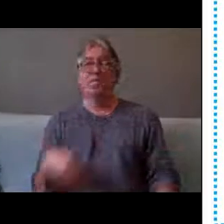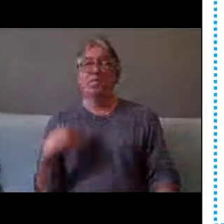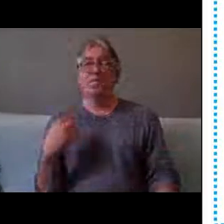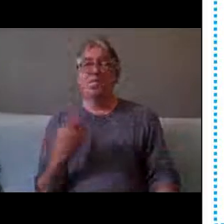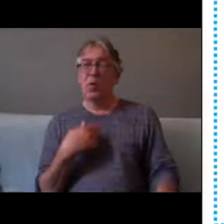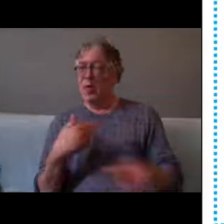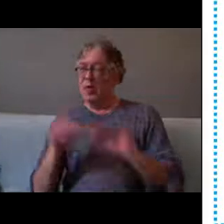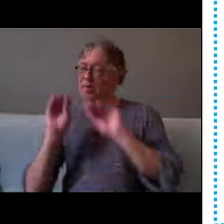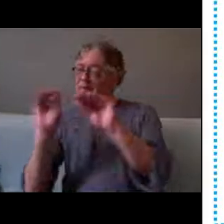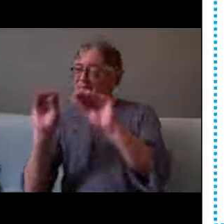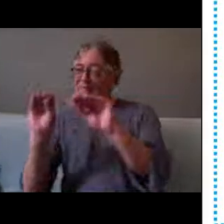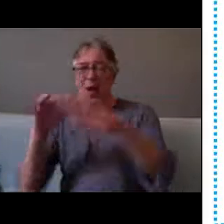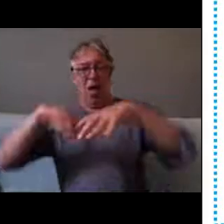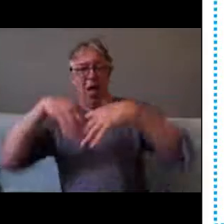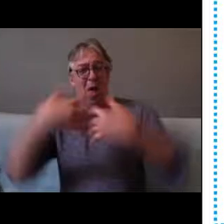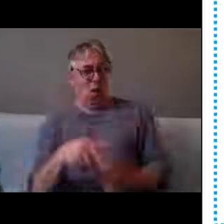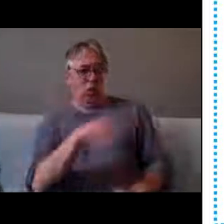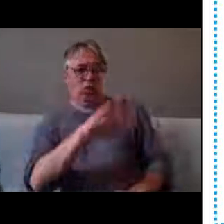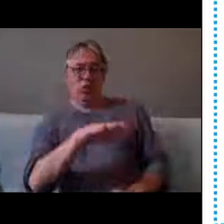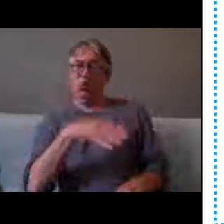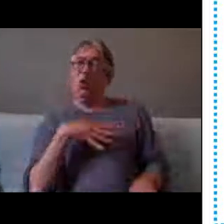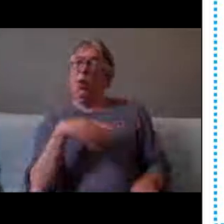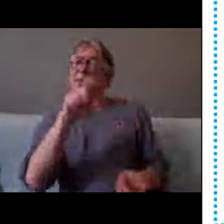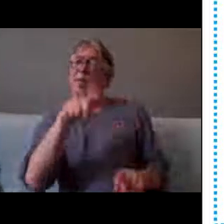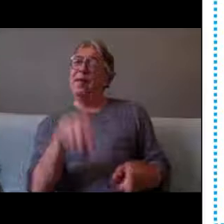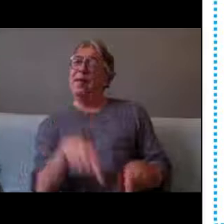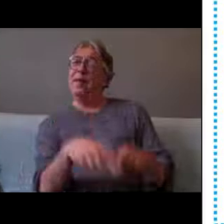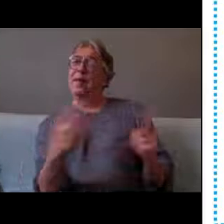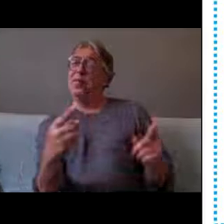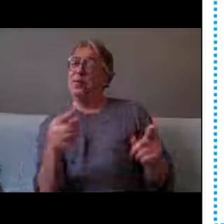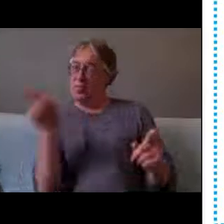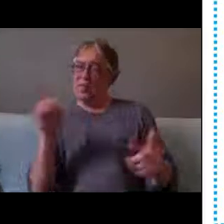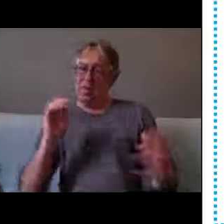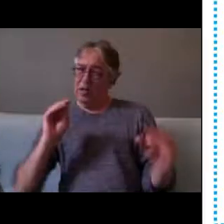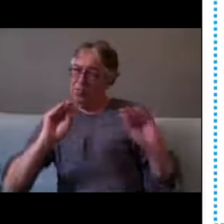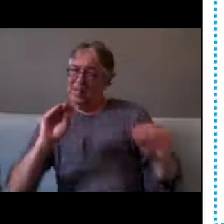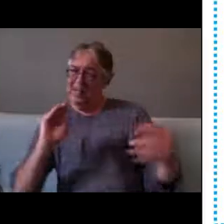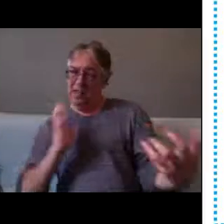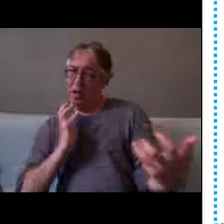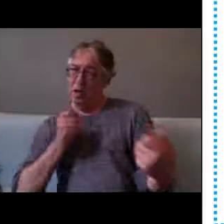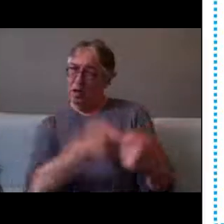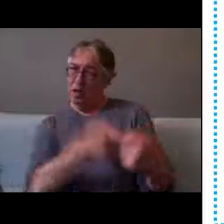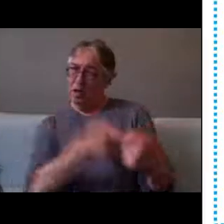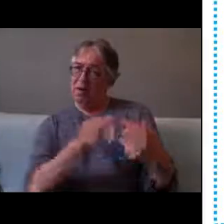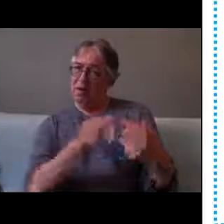Some see that as cursed or possessed in some way. Discussions around including these children,